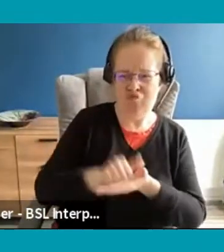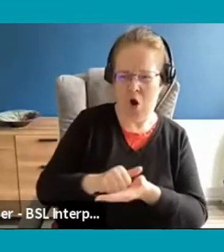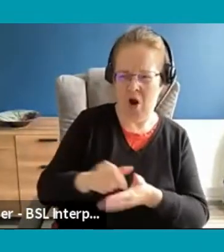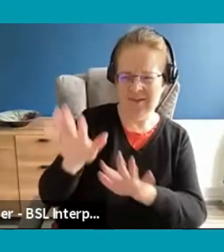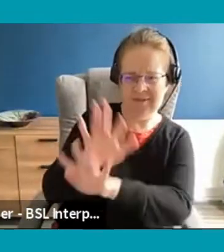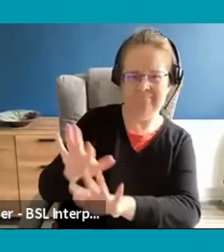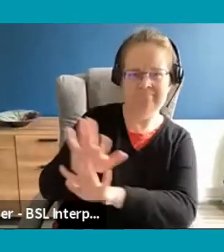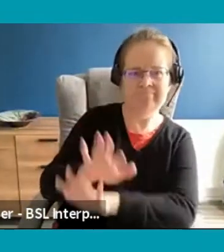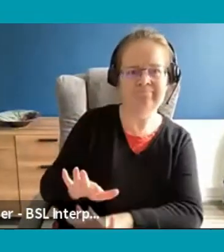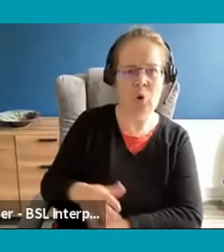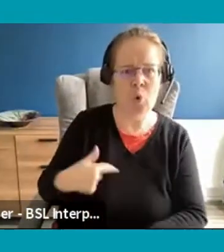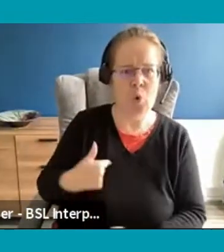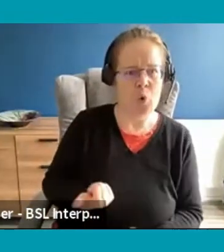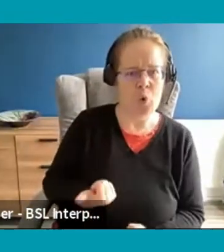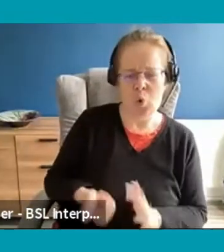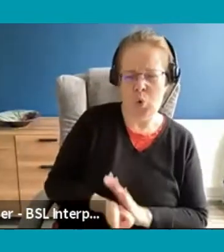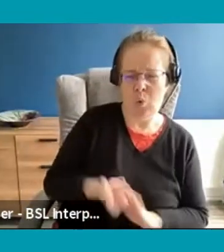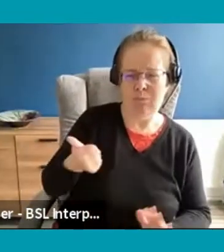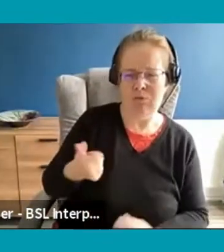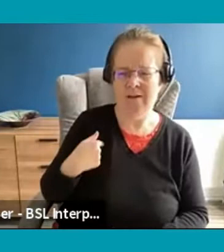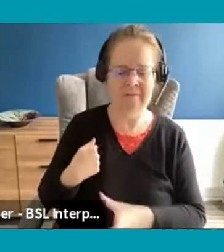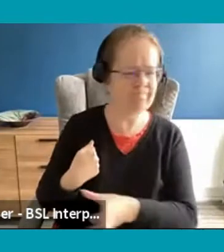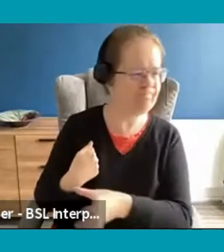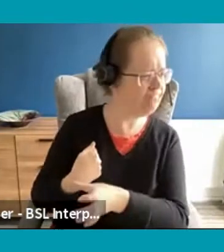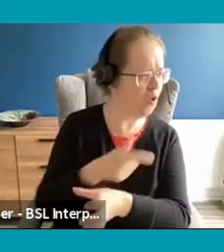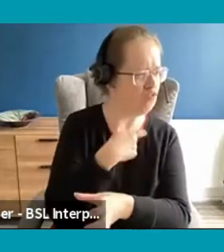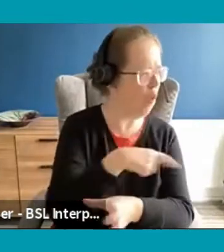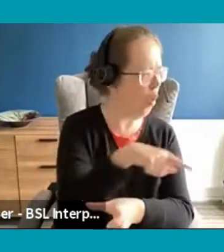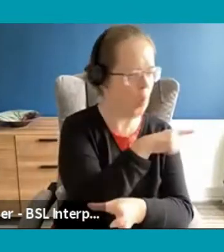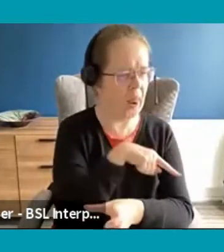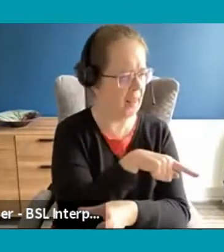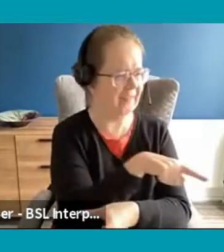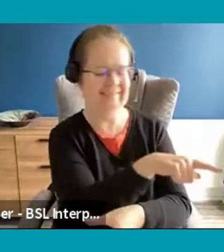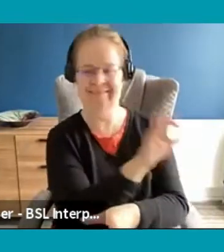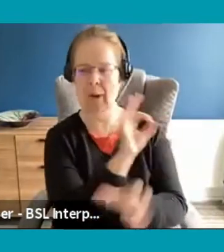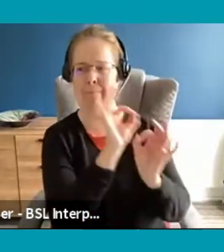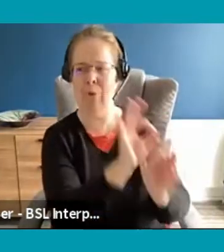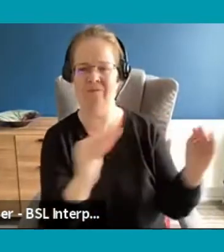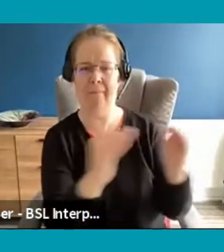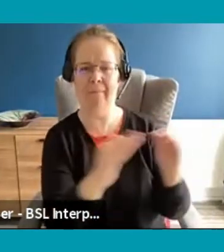are not opposed to finding a role that might suit them and what they're looking for and how it can benefit the business.